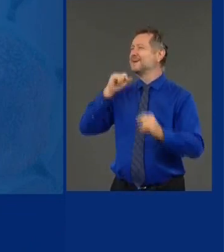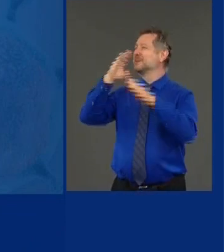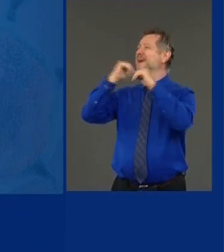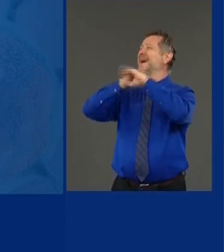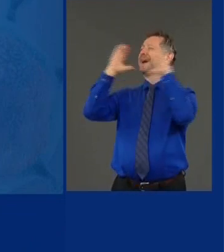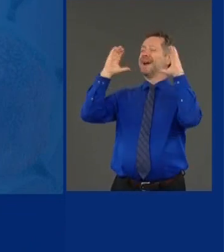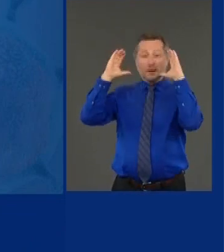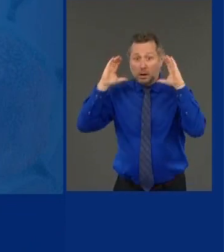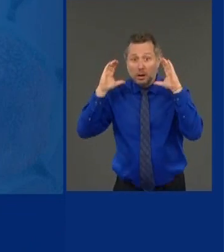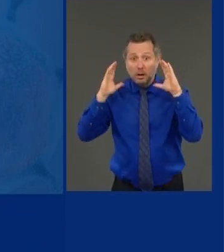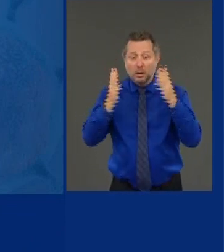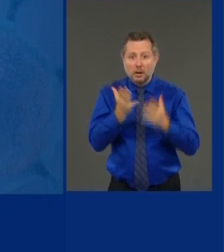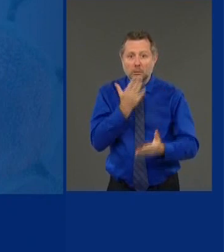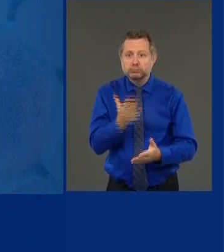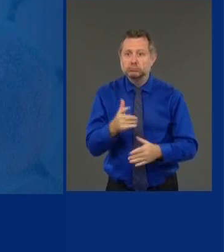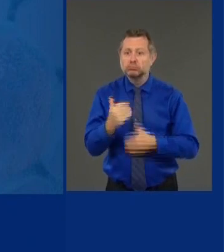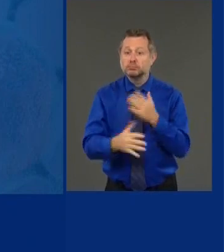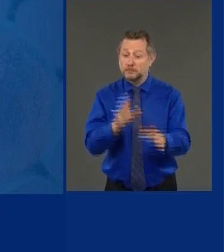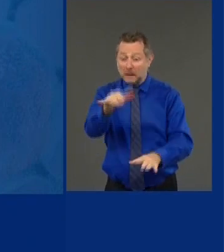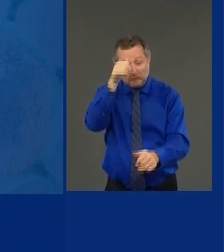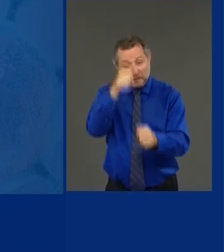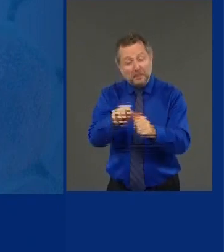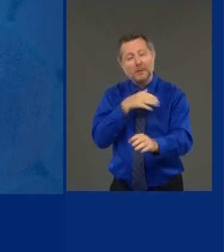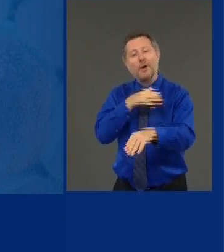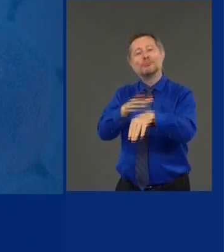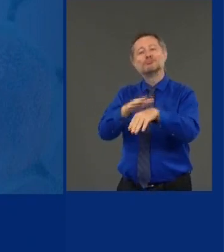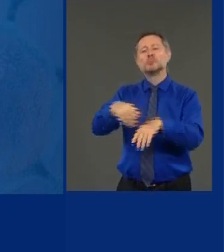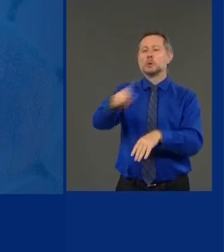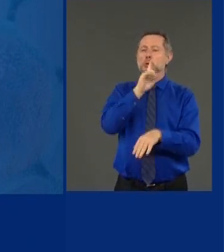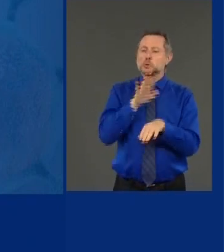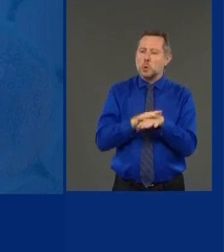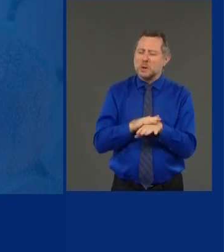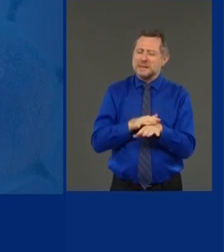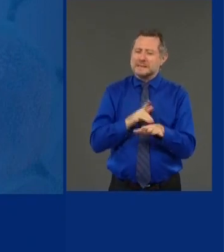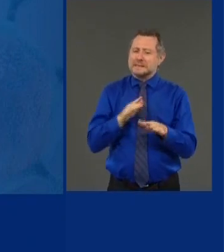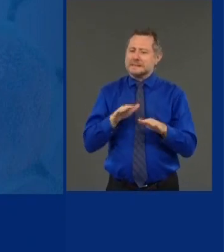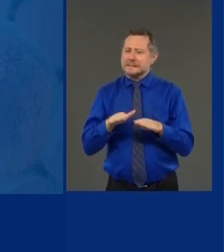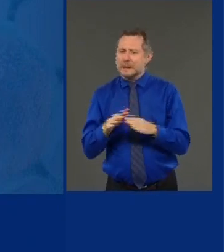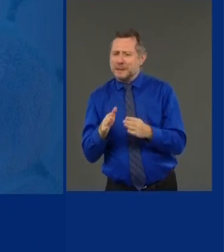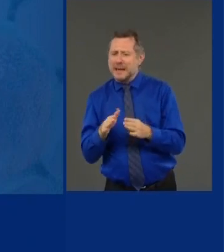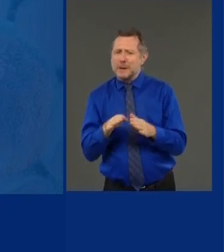THAT THEY'VE BEEN TAKING. THE PROGRESS IS EVEN BETTER THAN WE EXPECTED.